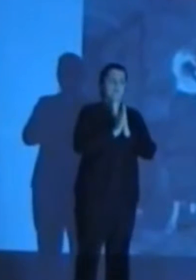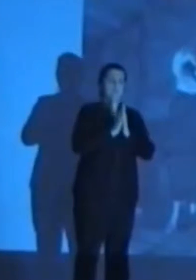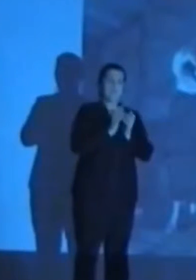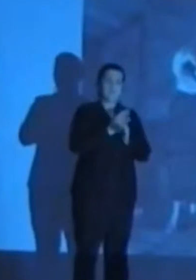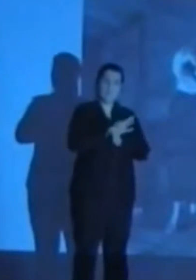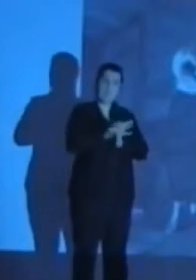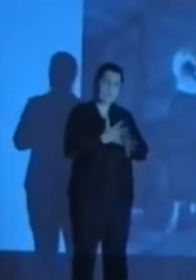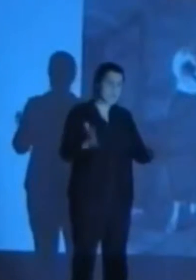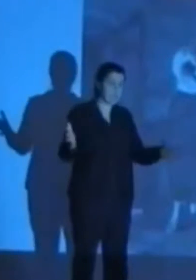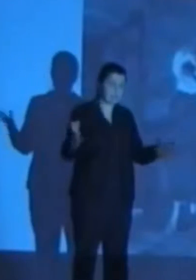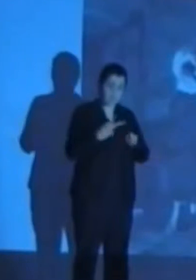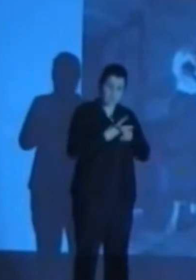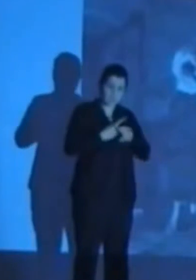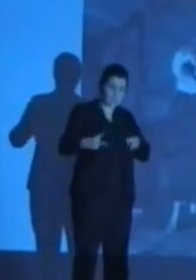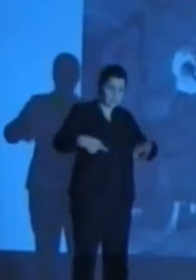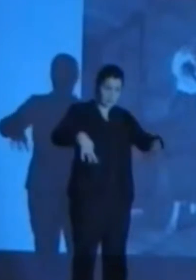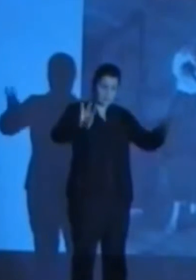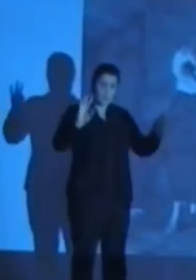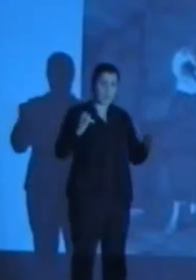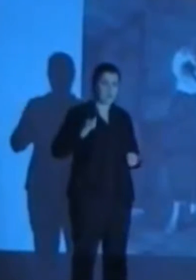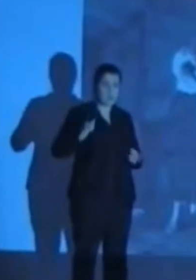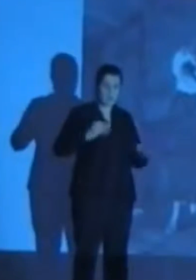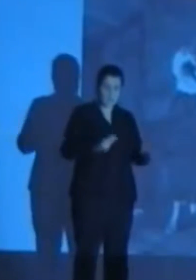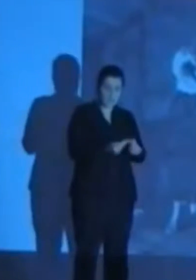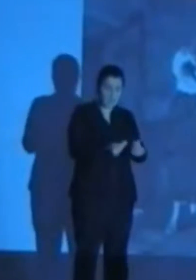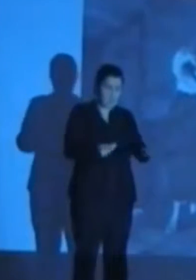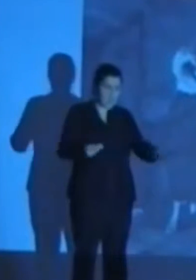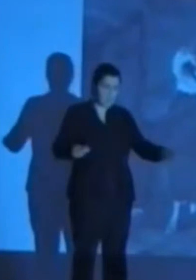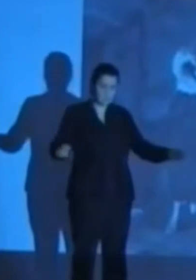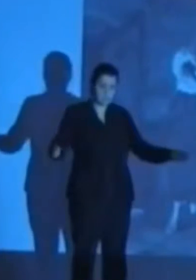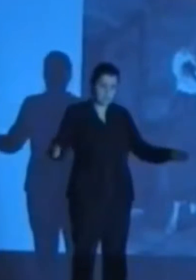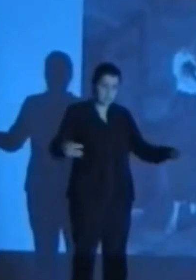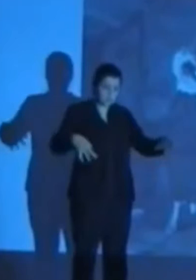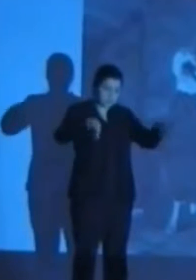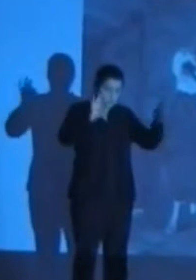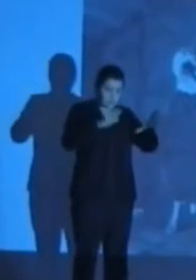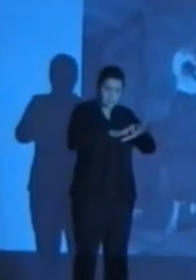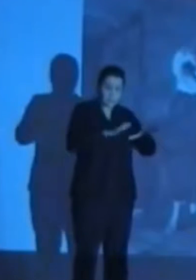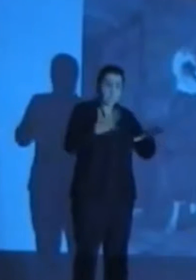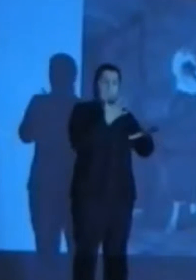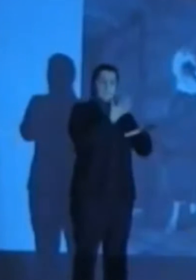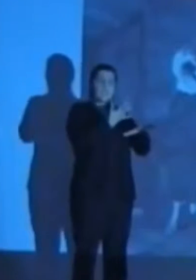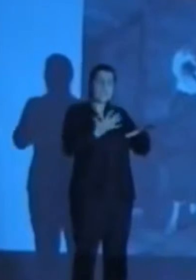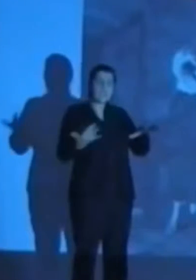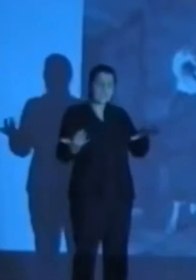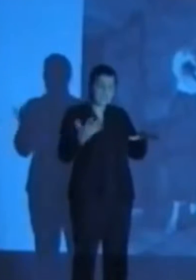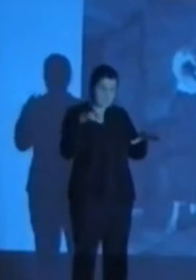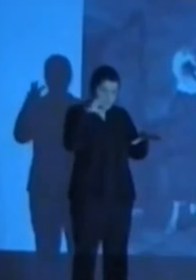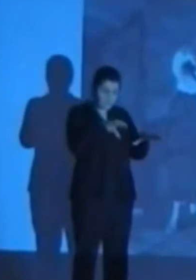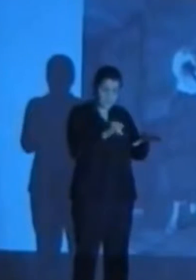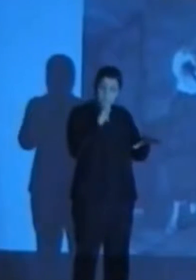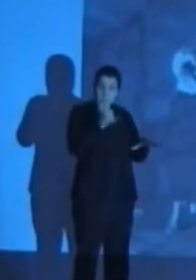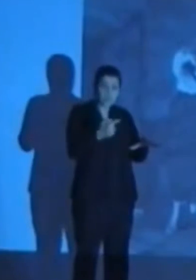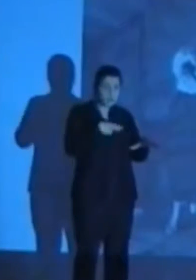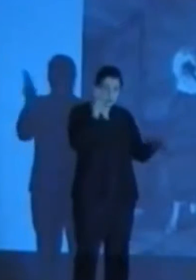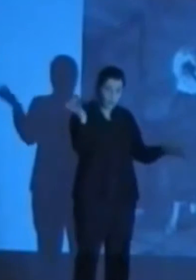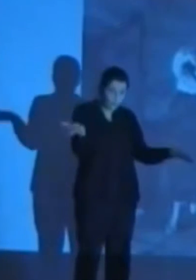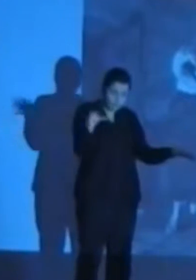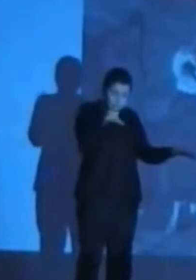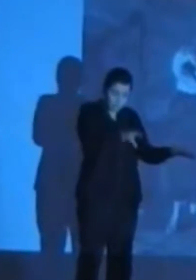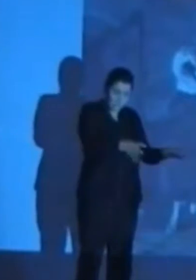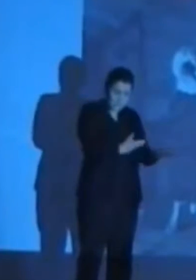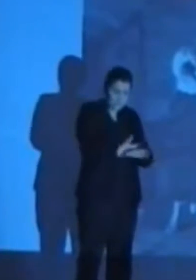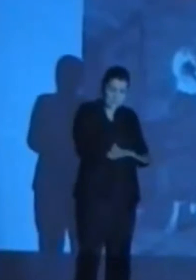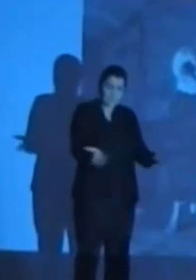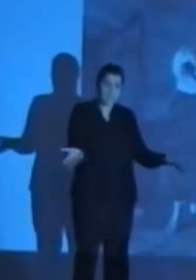Snow-white long has been her linen; Trace is none of red blood-stain;